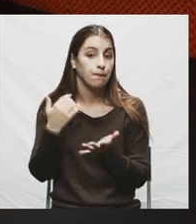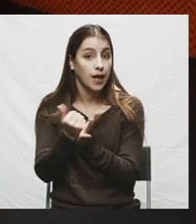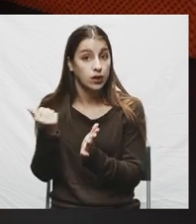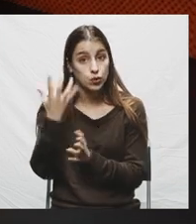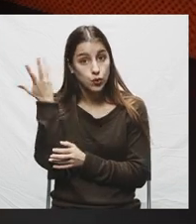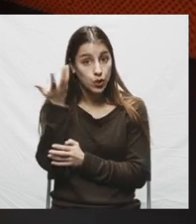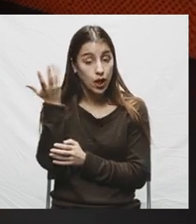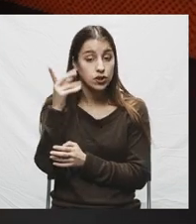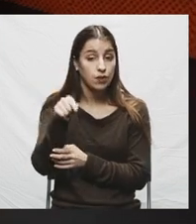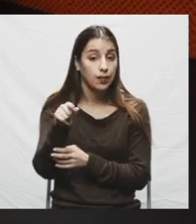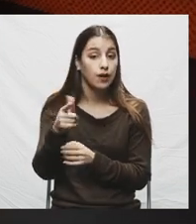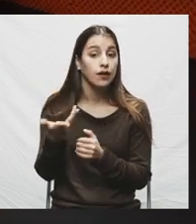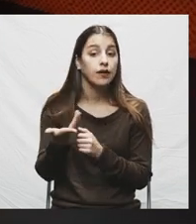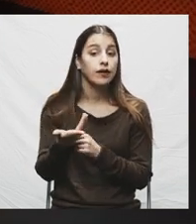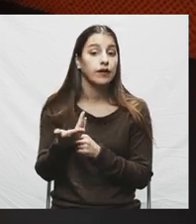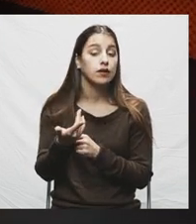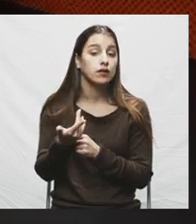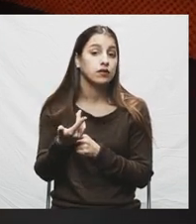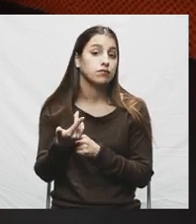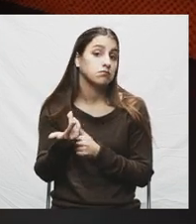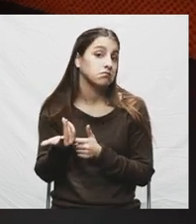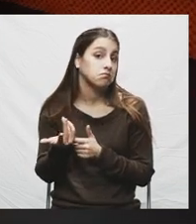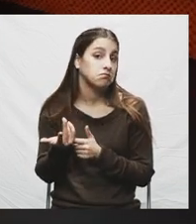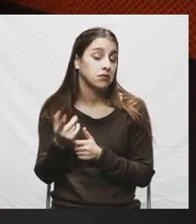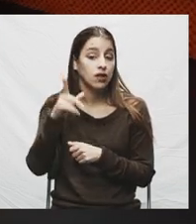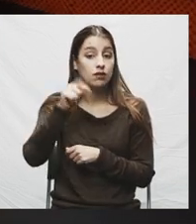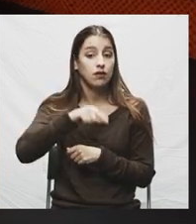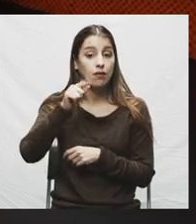the cultural references from the territory,